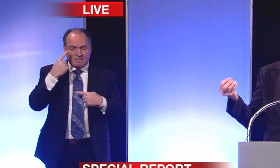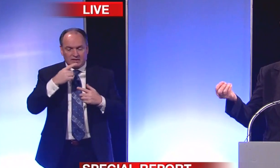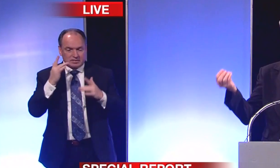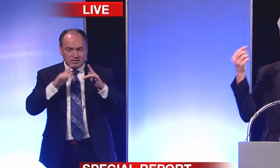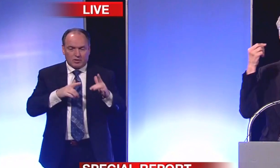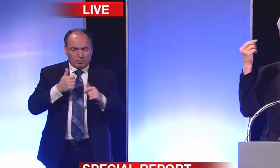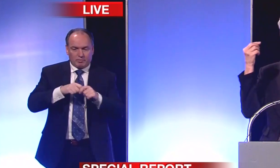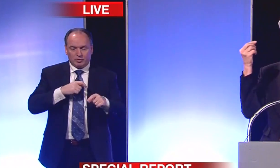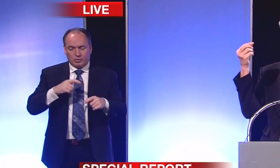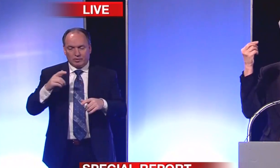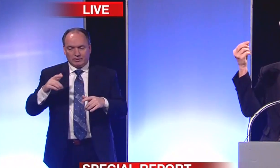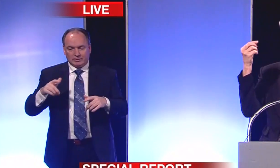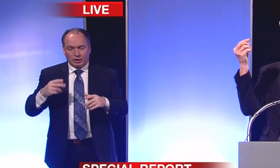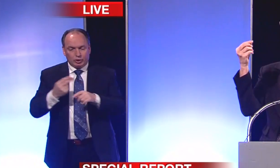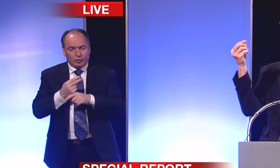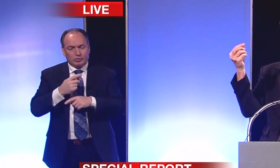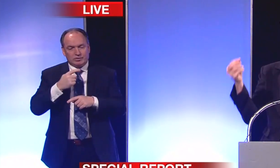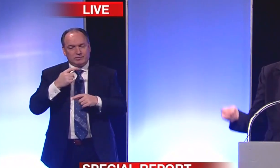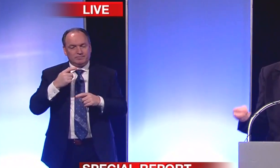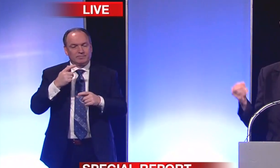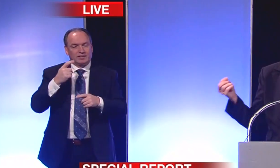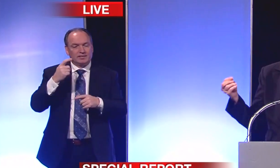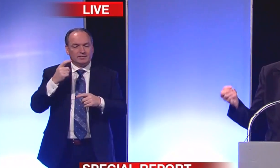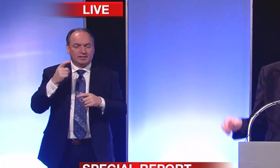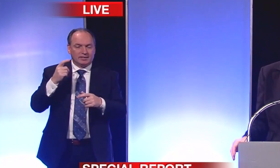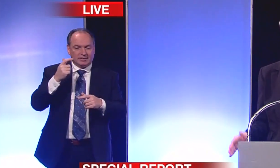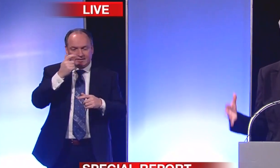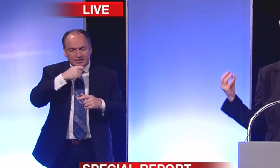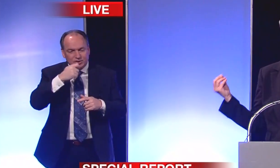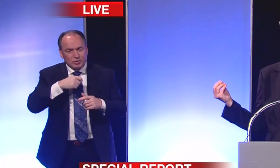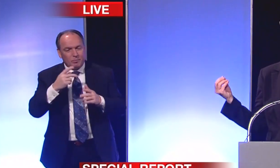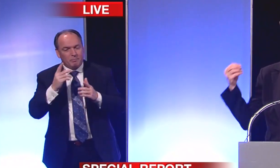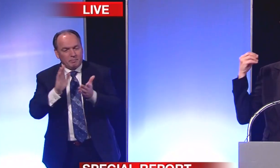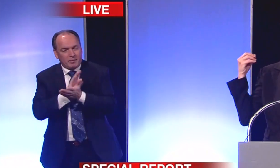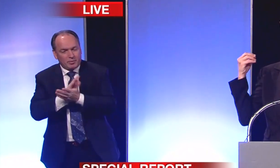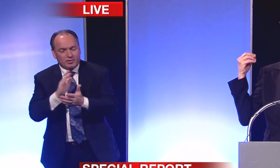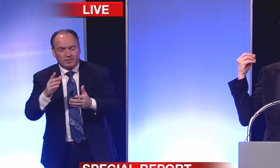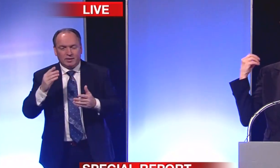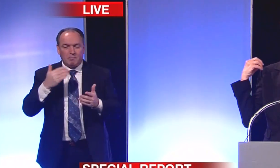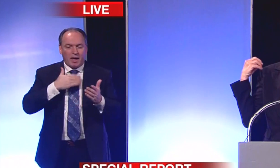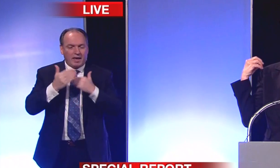I CARRY A TISSUE WITH ME BECAUSE SOMETIMES MY ITCHES AND WILL TOUCH OUR FAITH.